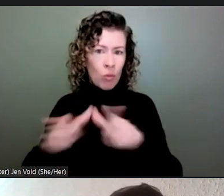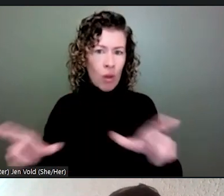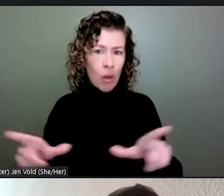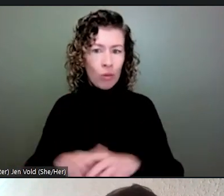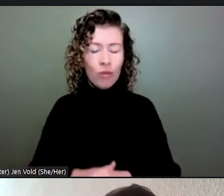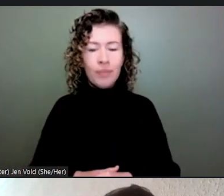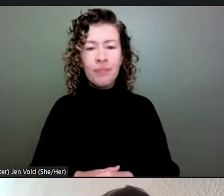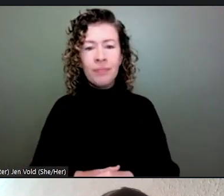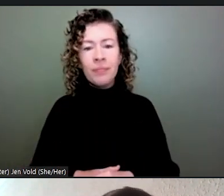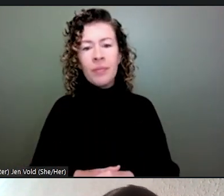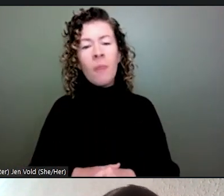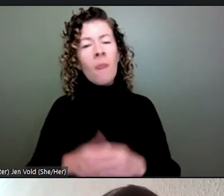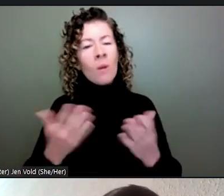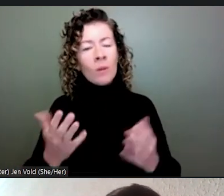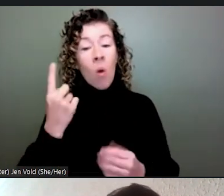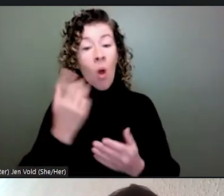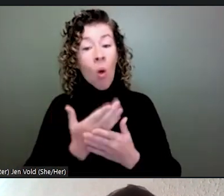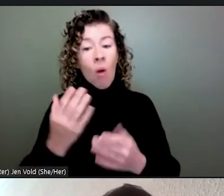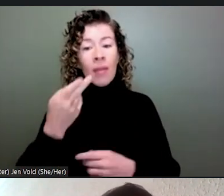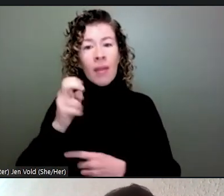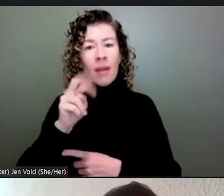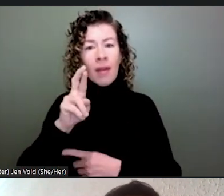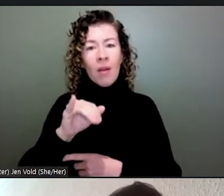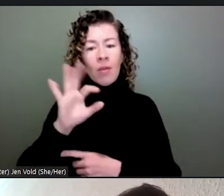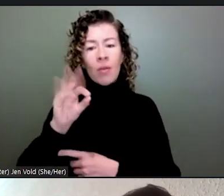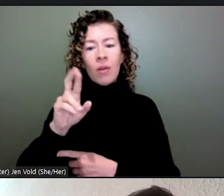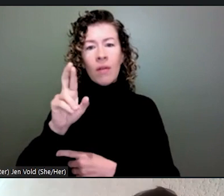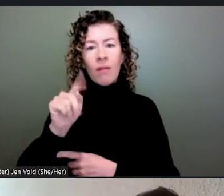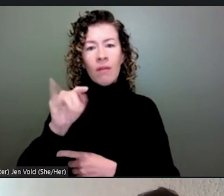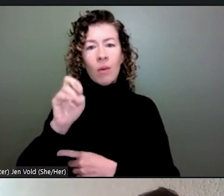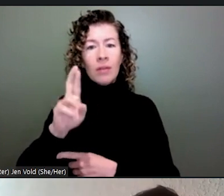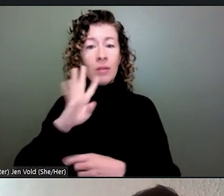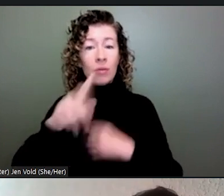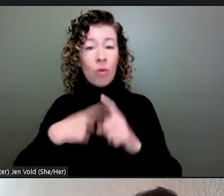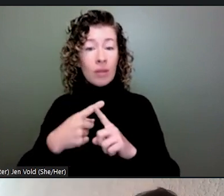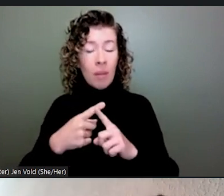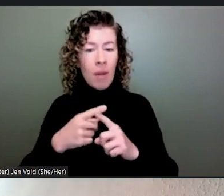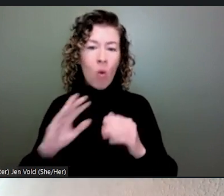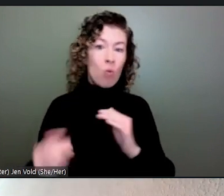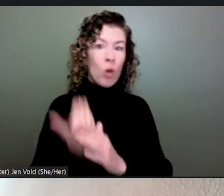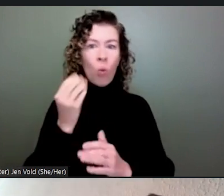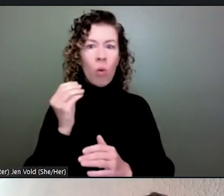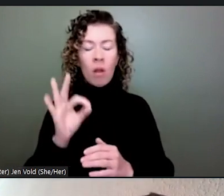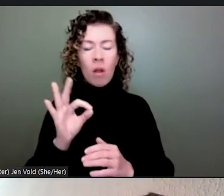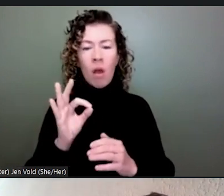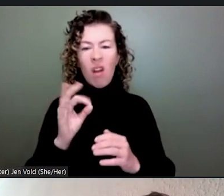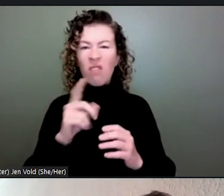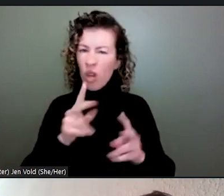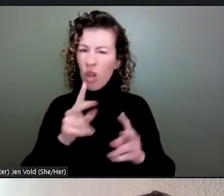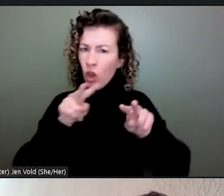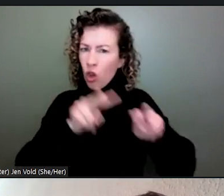So one of the things that Fortier talks about in terms of this kind of renewal of, of really looking at citizenship,